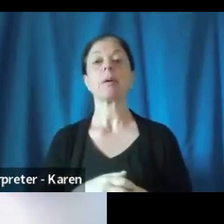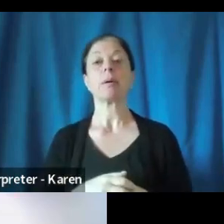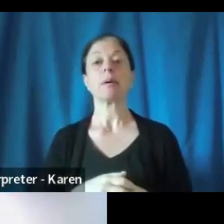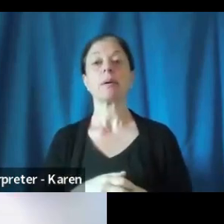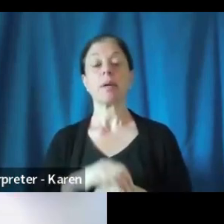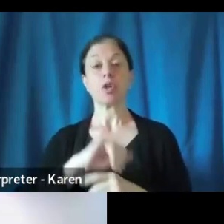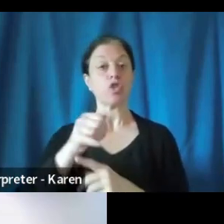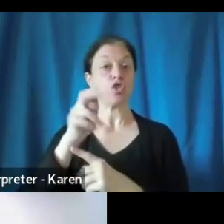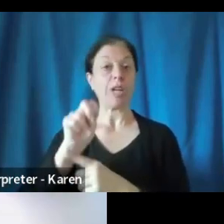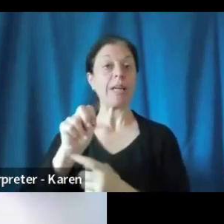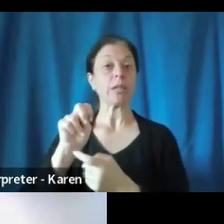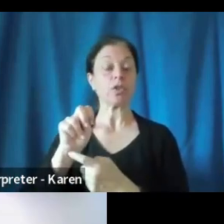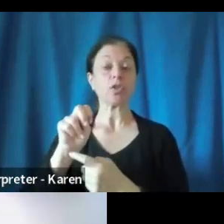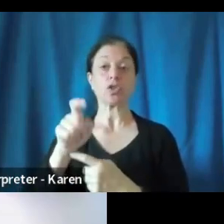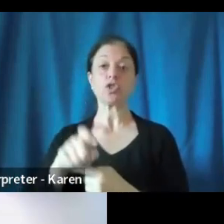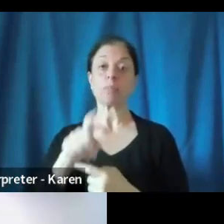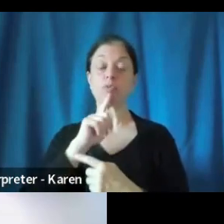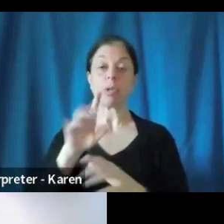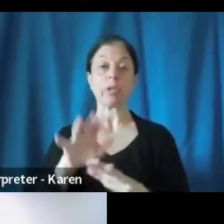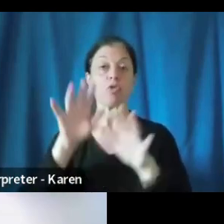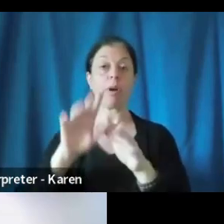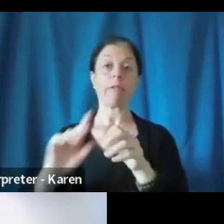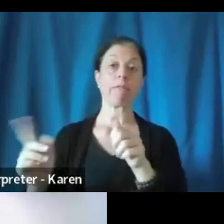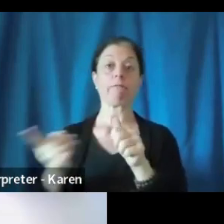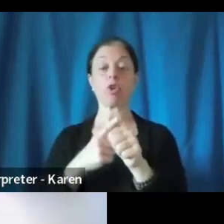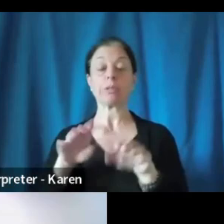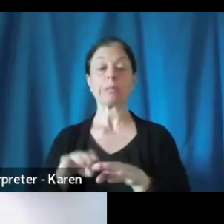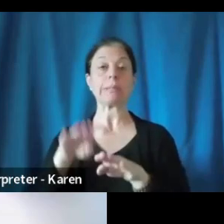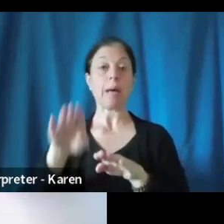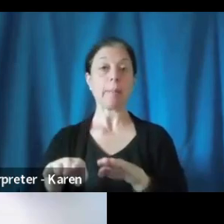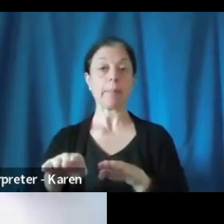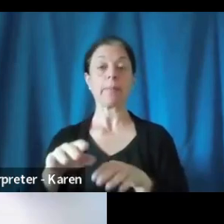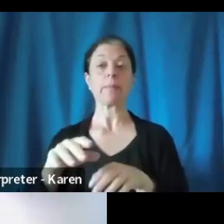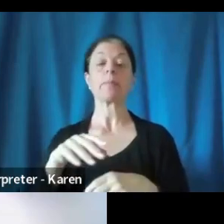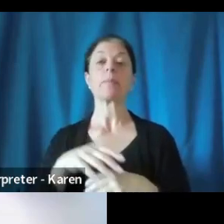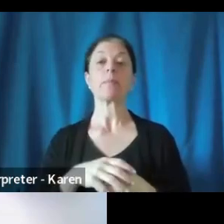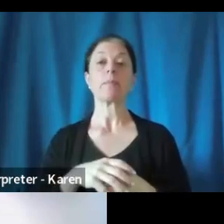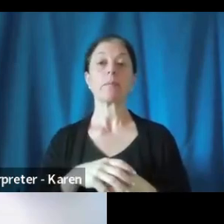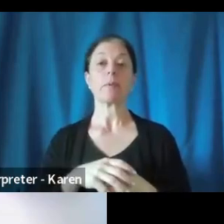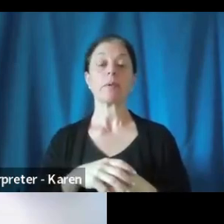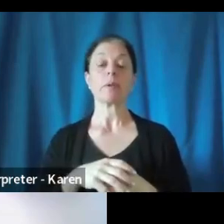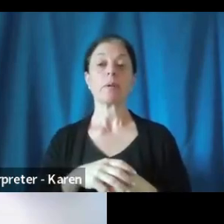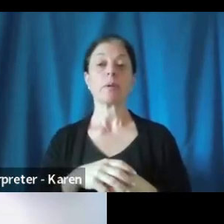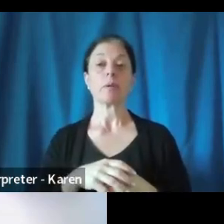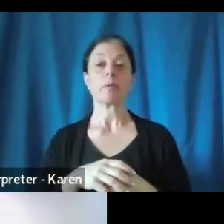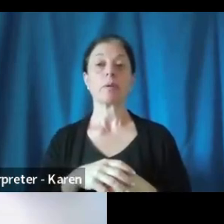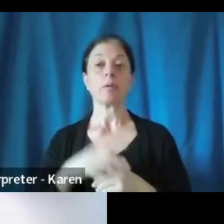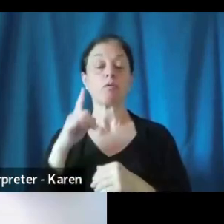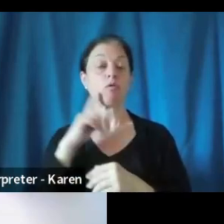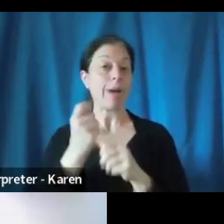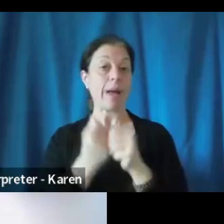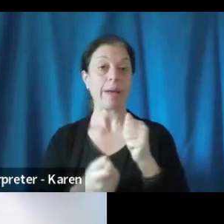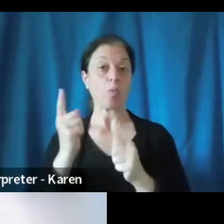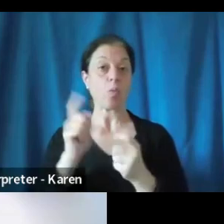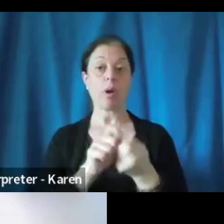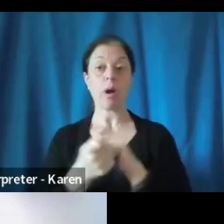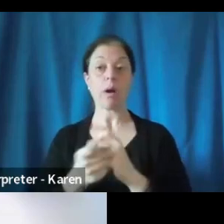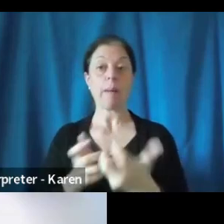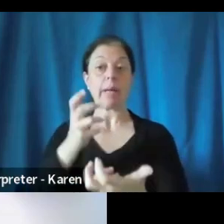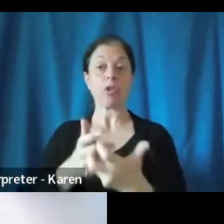So I do a lot of work around accommodations that JAN should be a